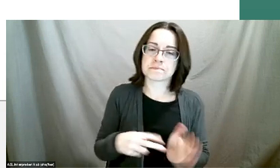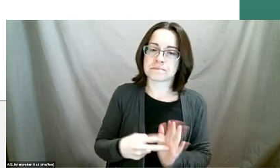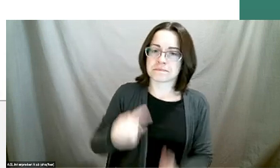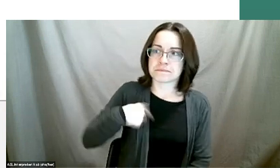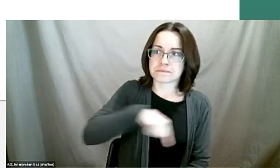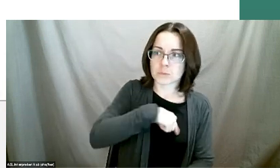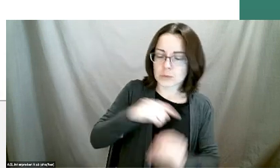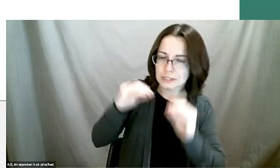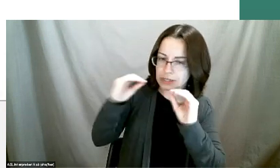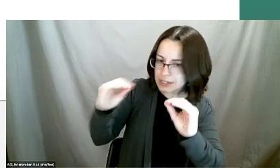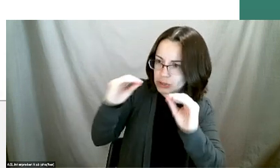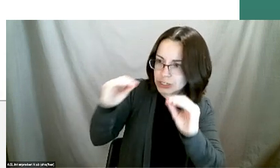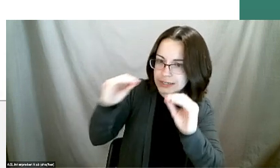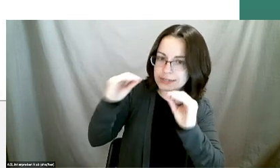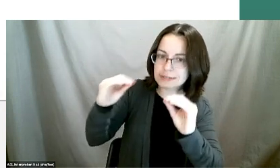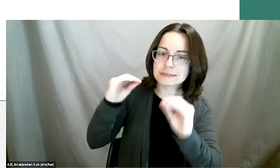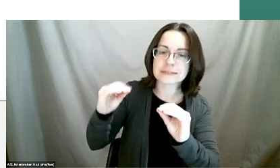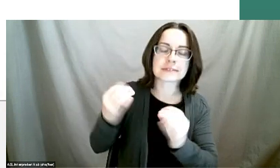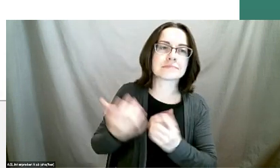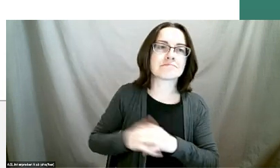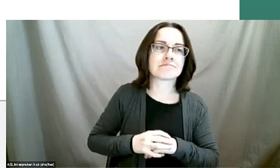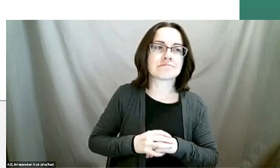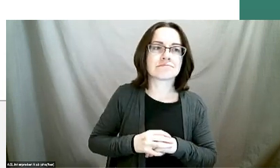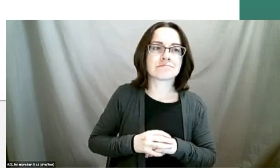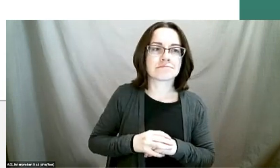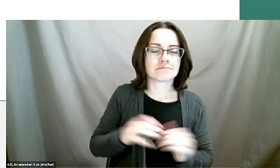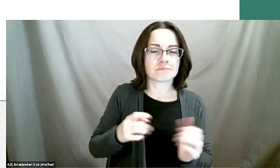We have to involve a multi-disciplinary team.